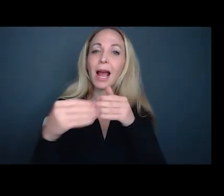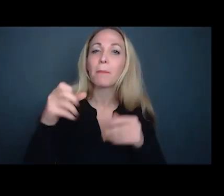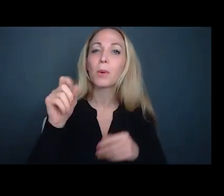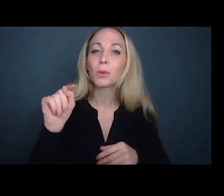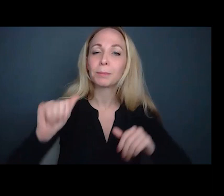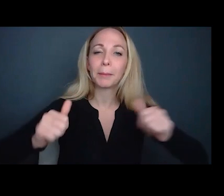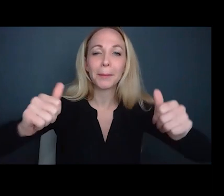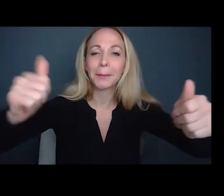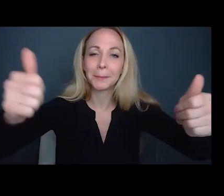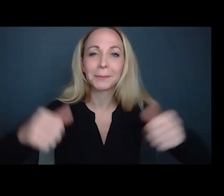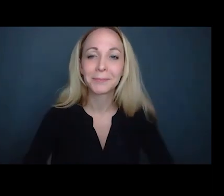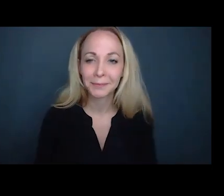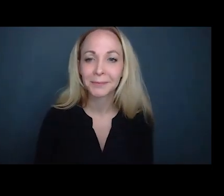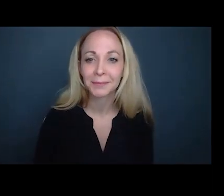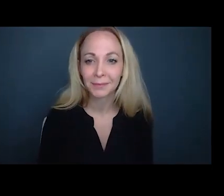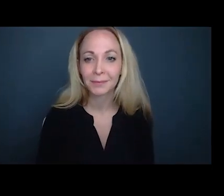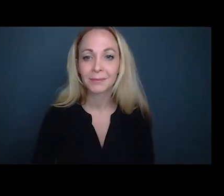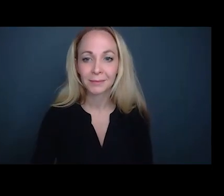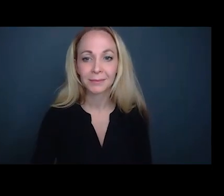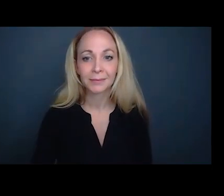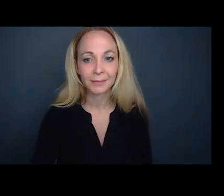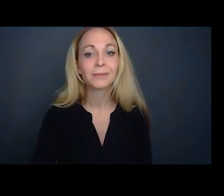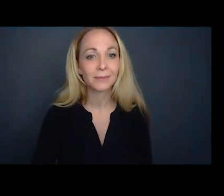Next slide.